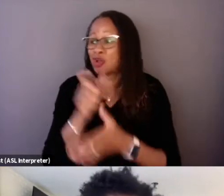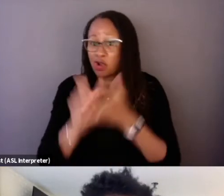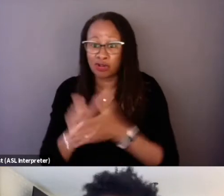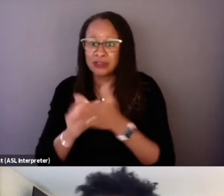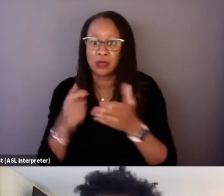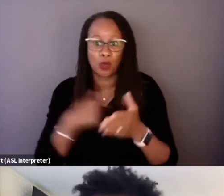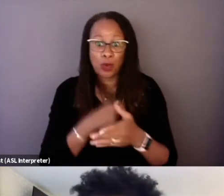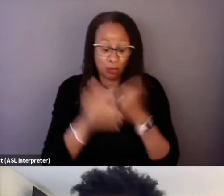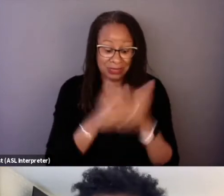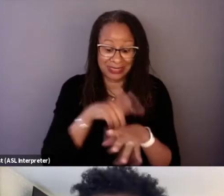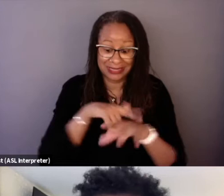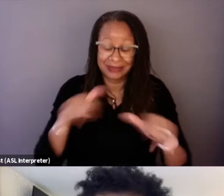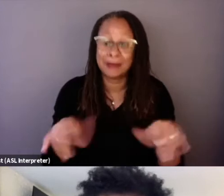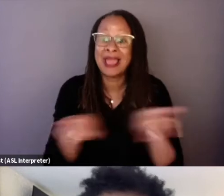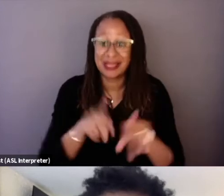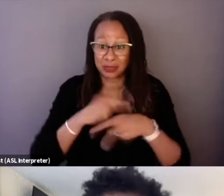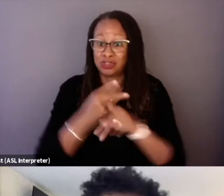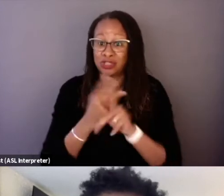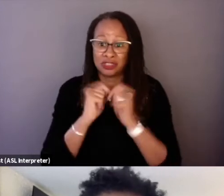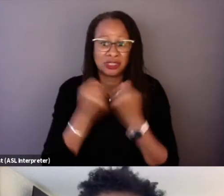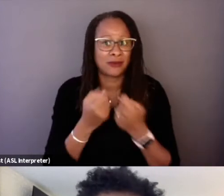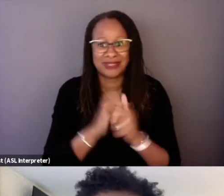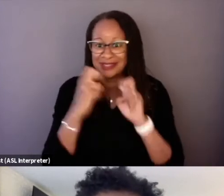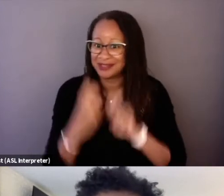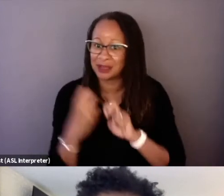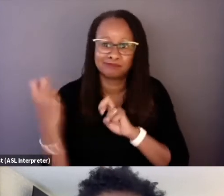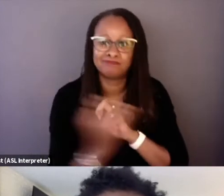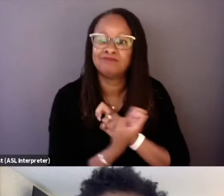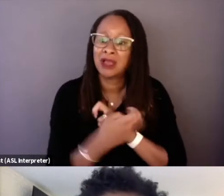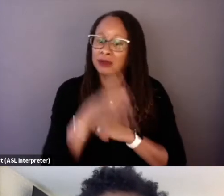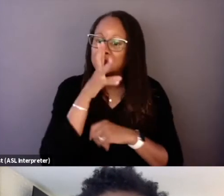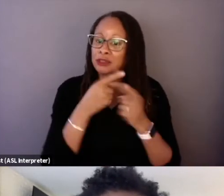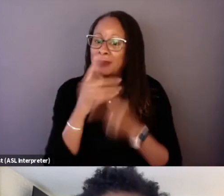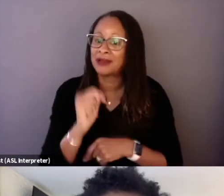And I would say that, you know, we talked about that. We talked about what those, you know,